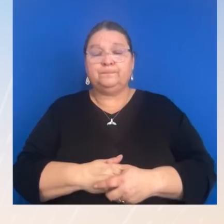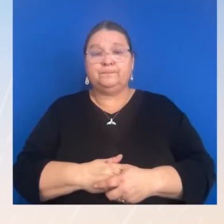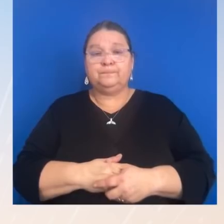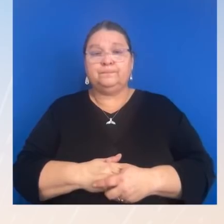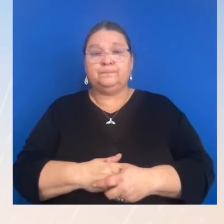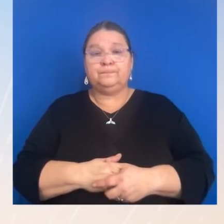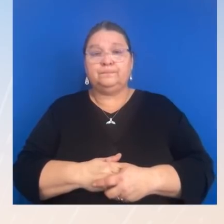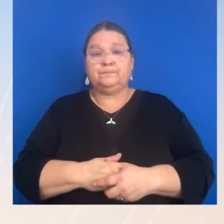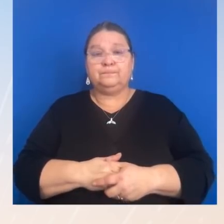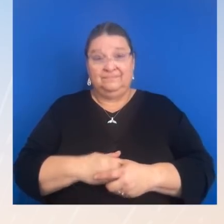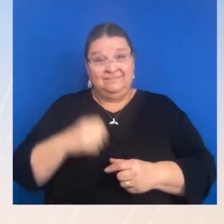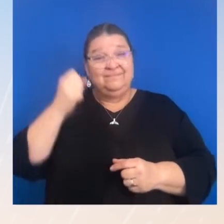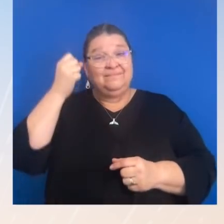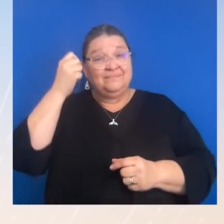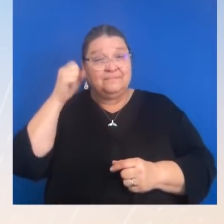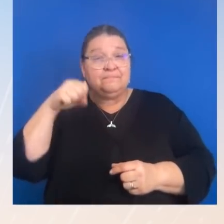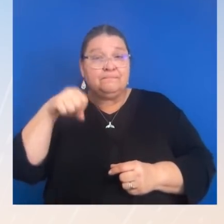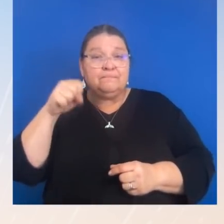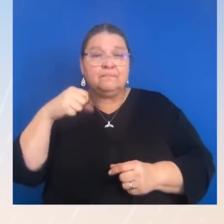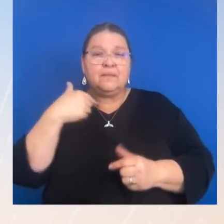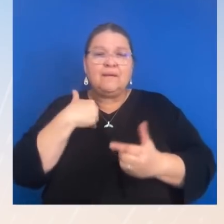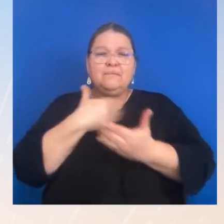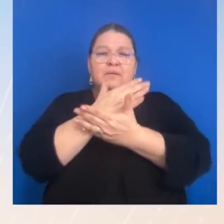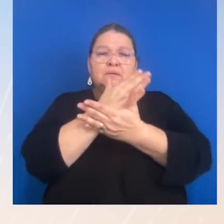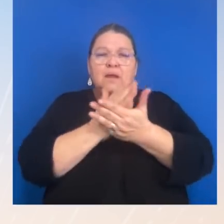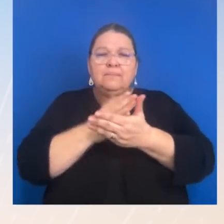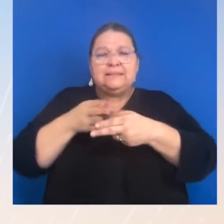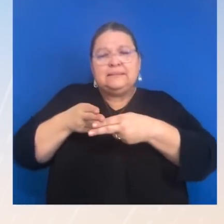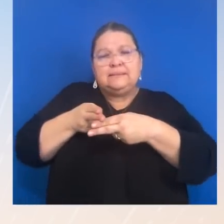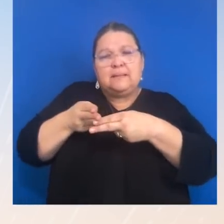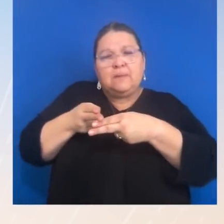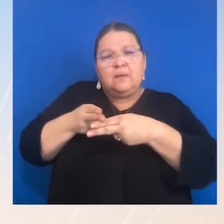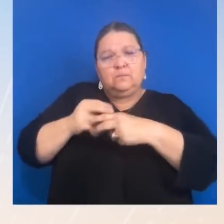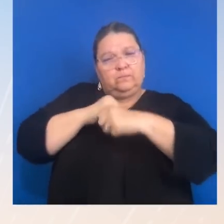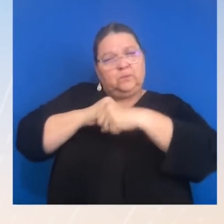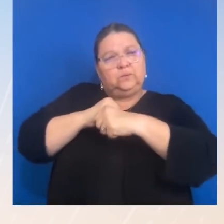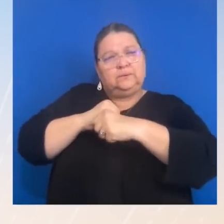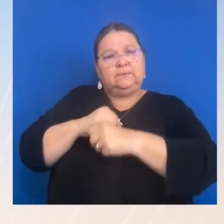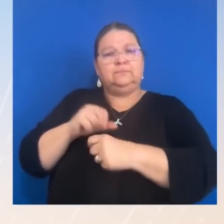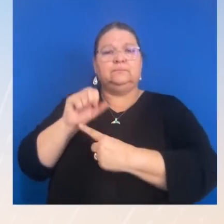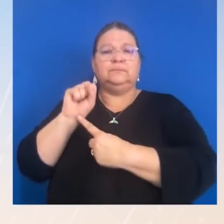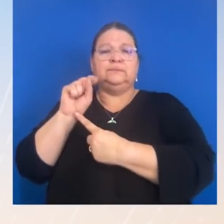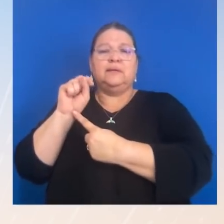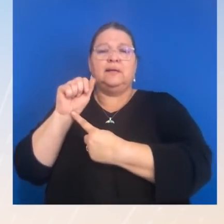which we announced and are granting for anyone who has been here since March 1st.